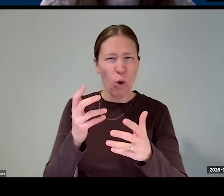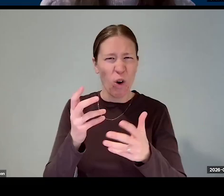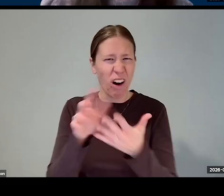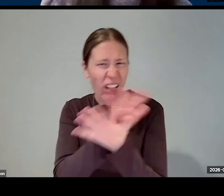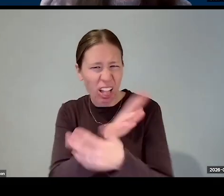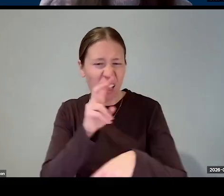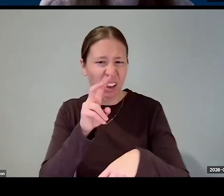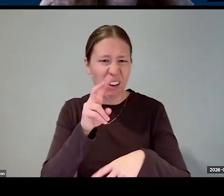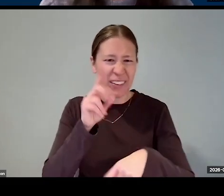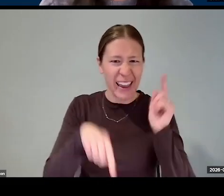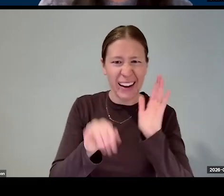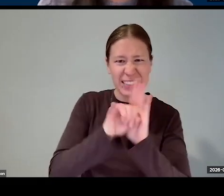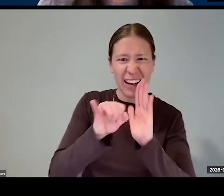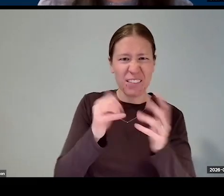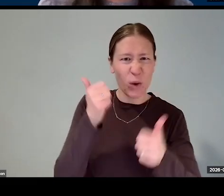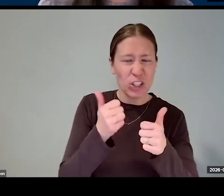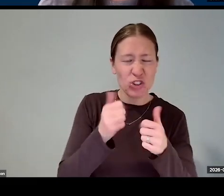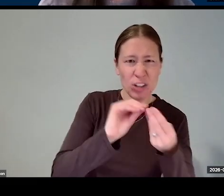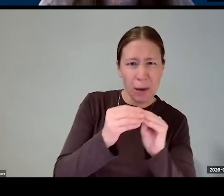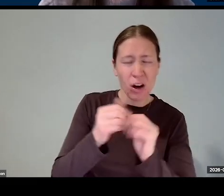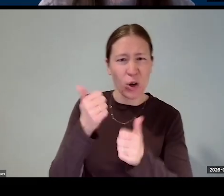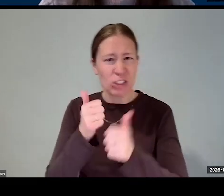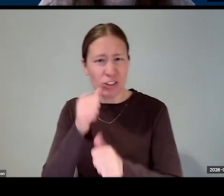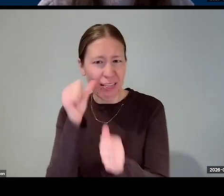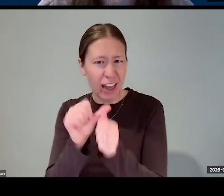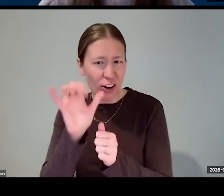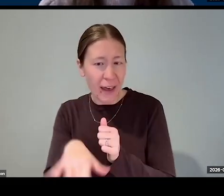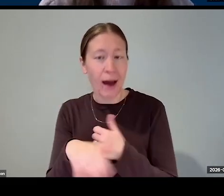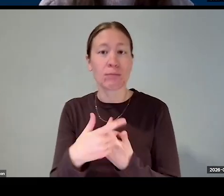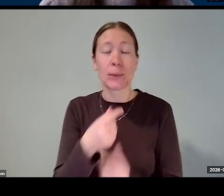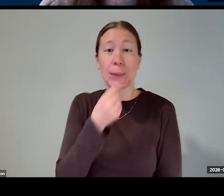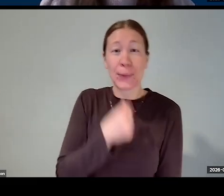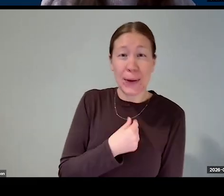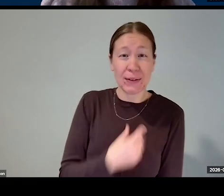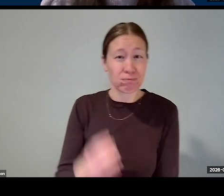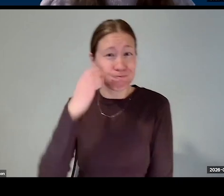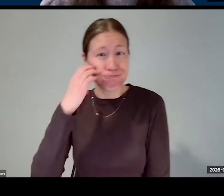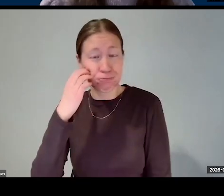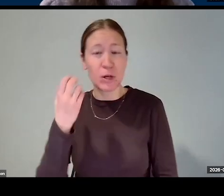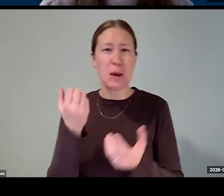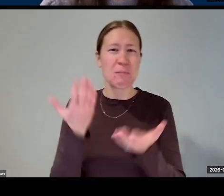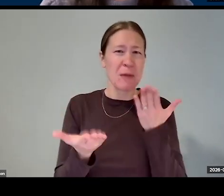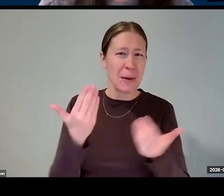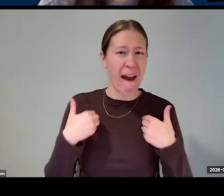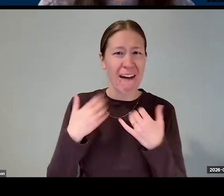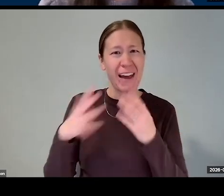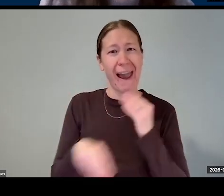Are they too thick or too thin? And are there a lot of artistic embellishments that make it hard to read?